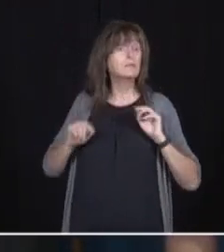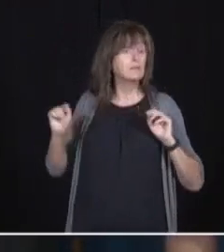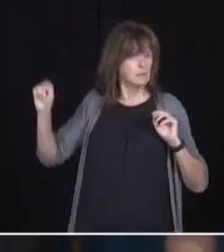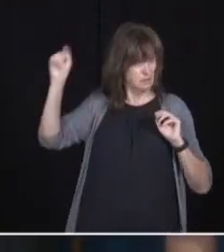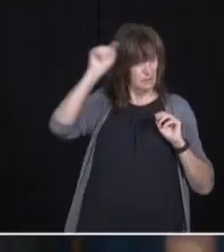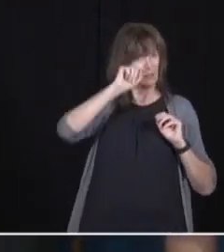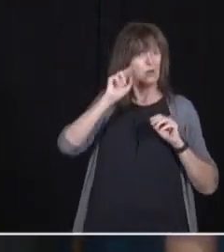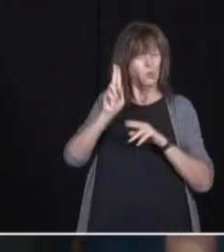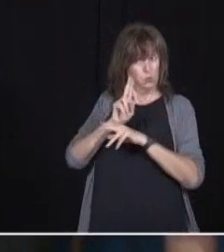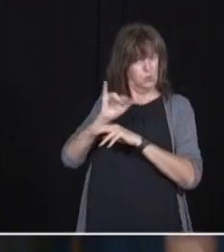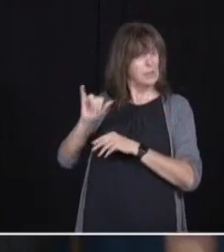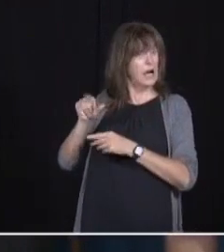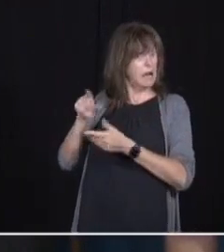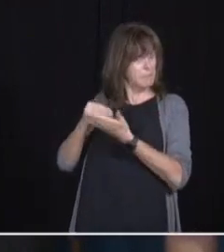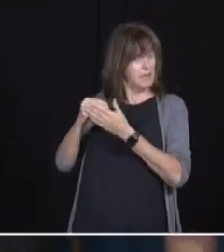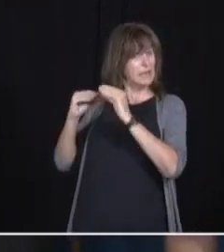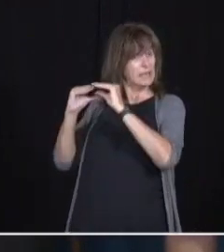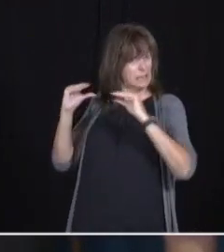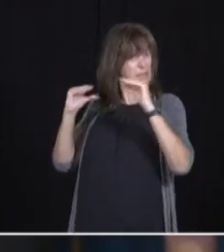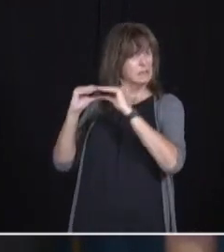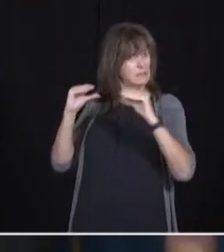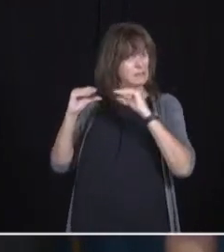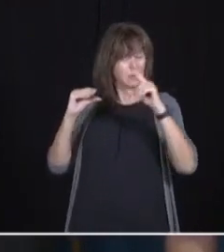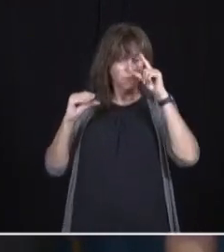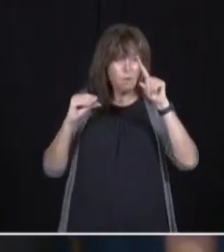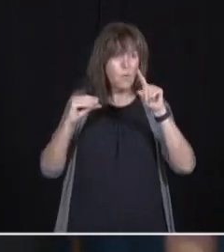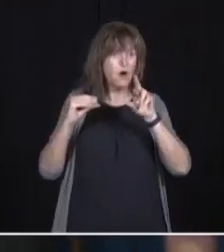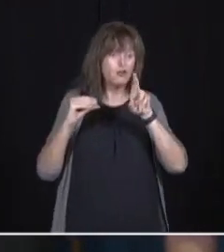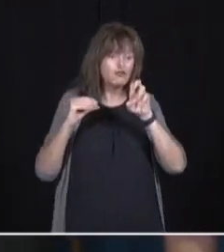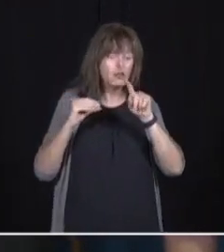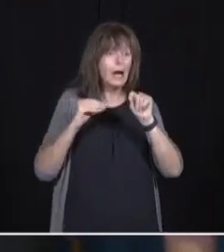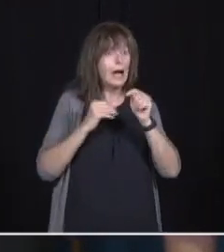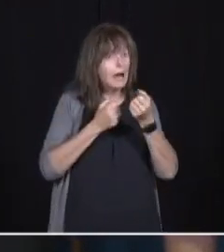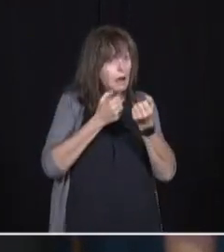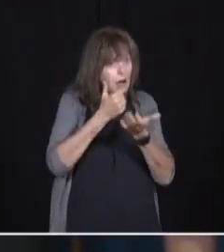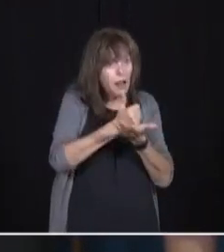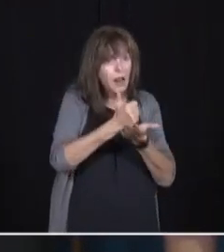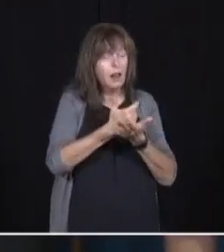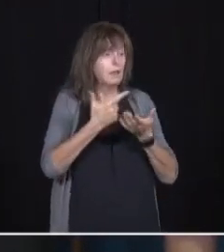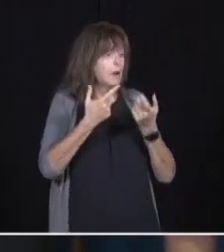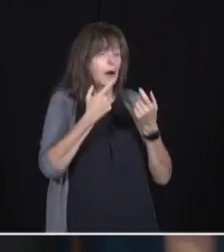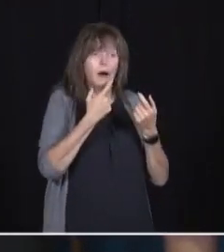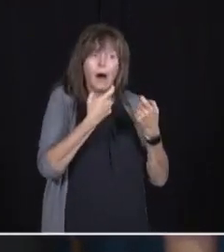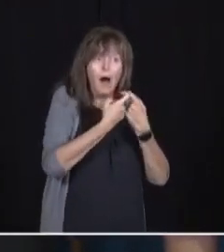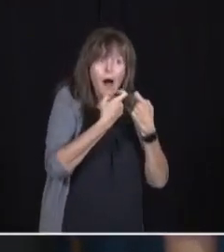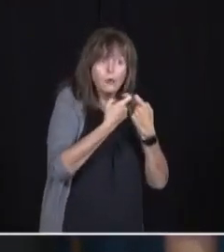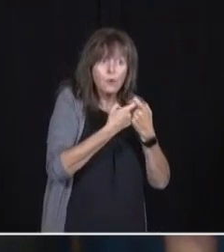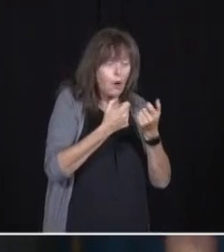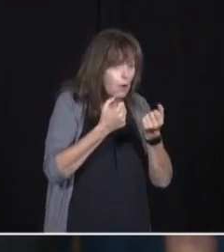Strengthen their meat utility banks and also created an emergency rent assistance programs.